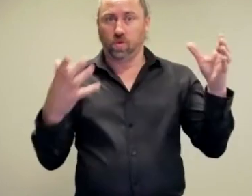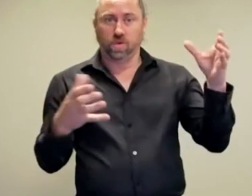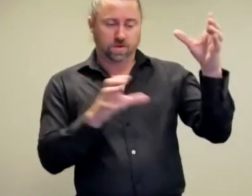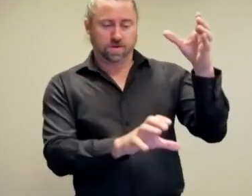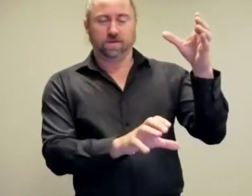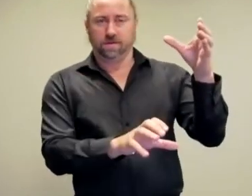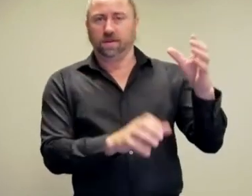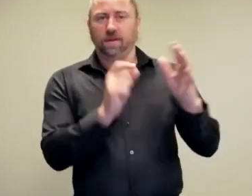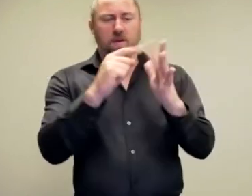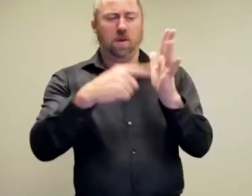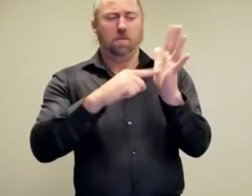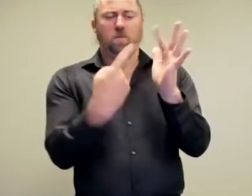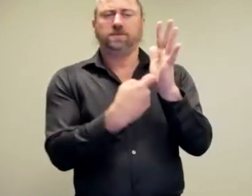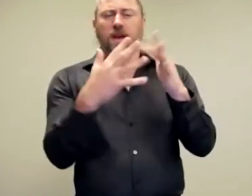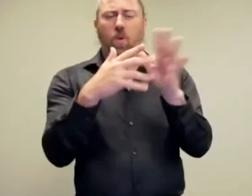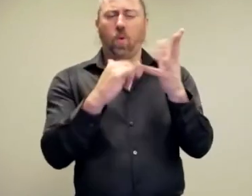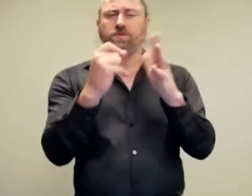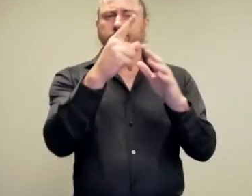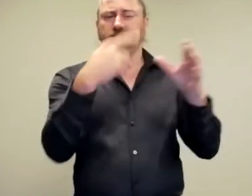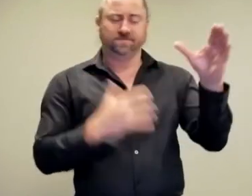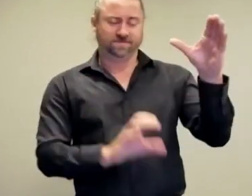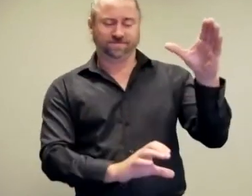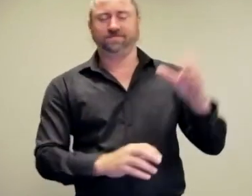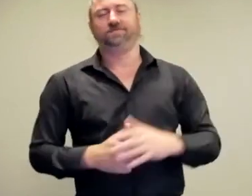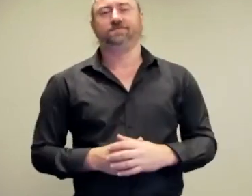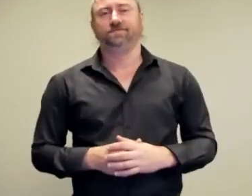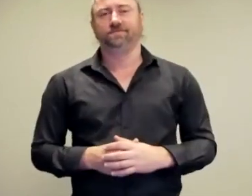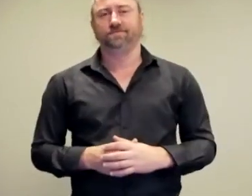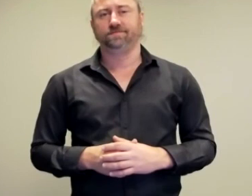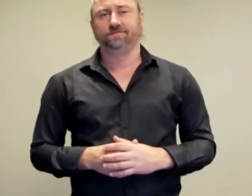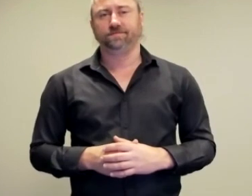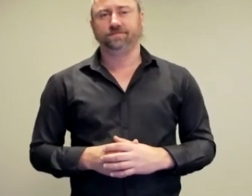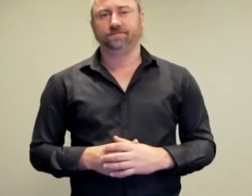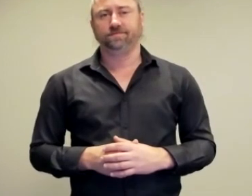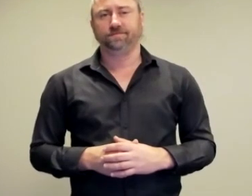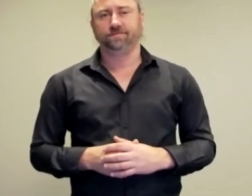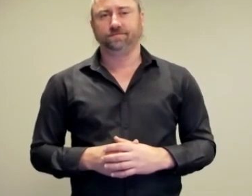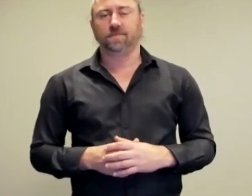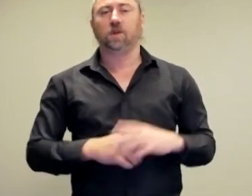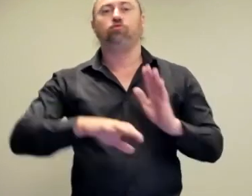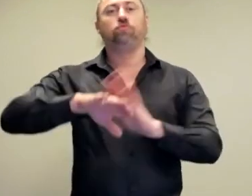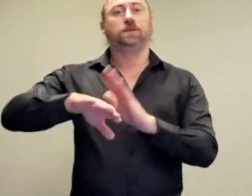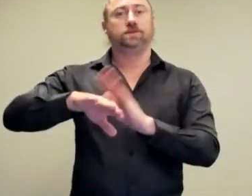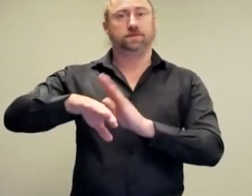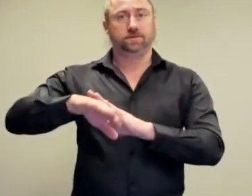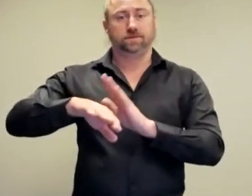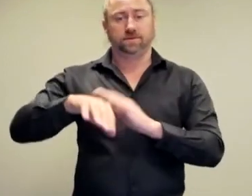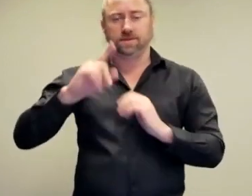On the right here you can see a really old painting of mine and the half translucent figure seems to float before the surface of